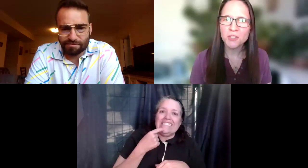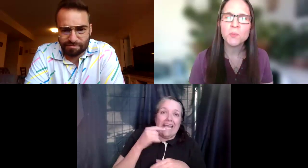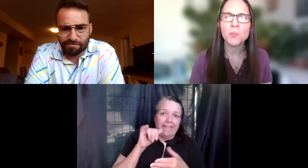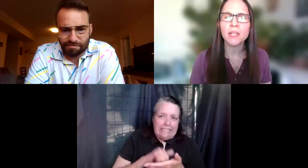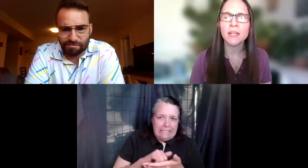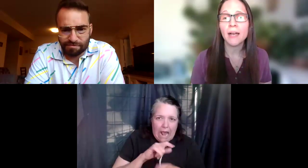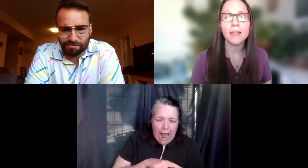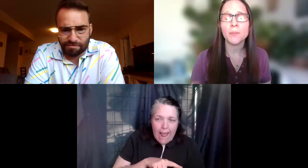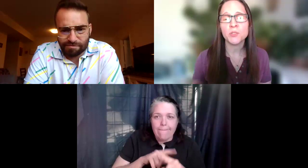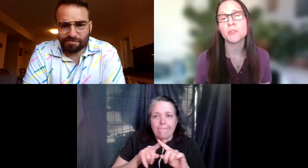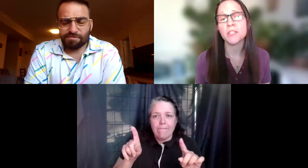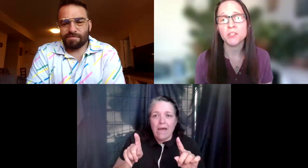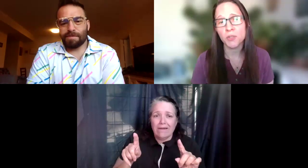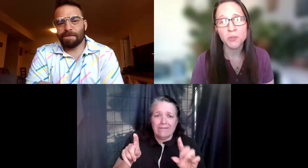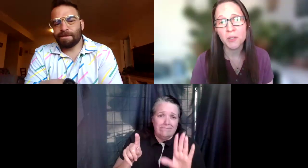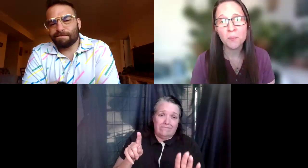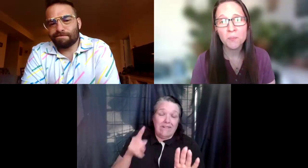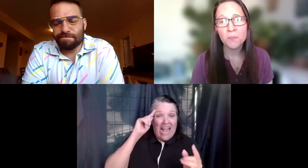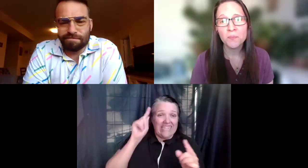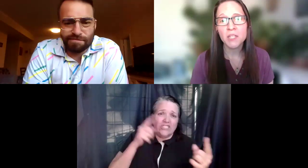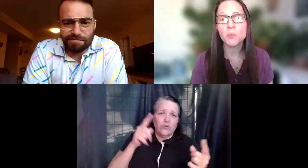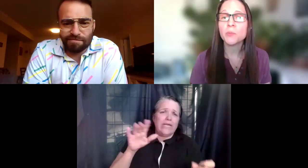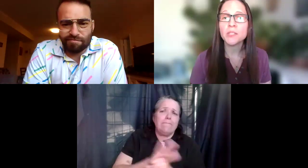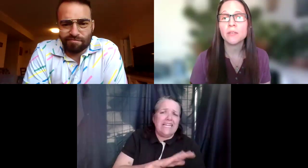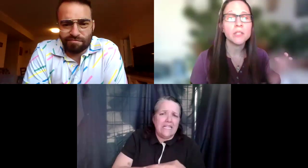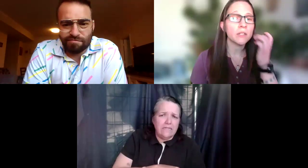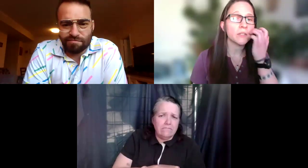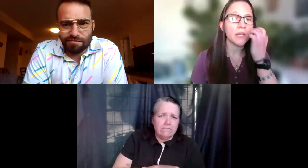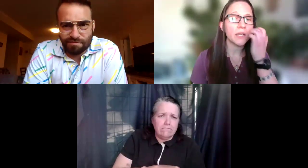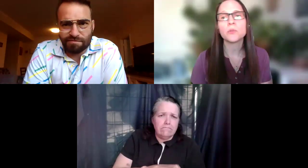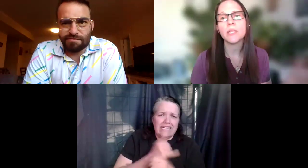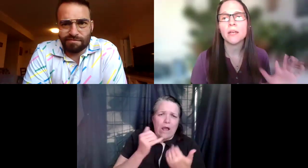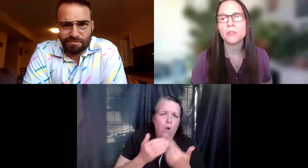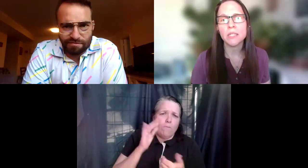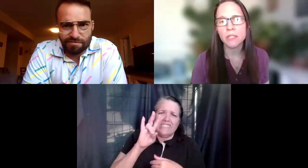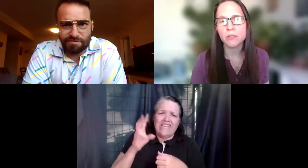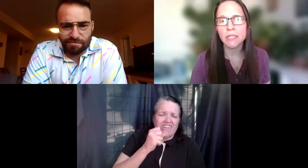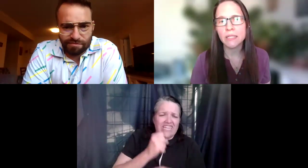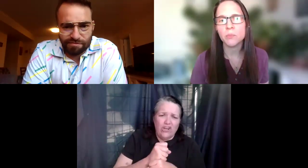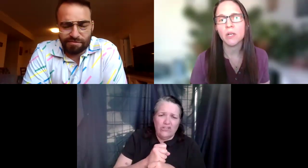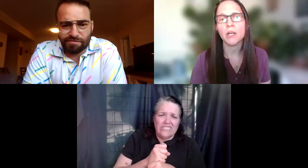the surgeon, but I absolutely disagreed with him. It's been almost seven years, and I've only ever considered this to be